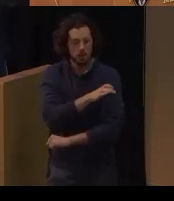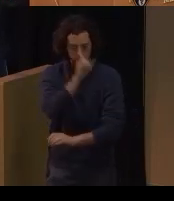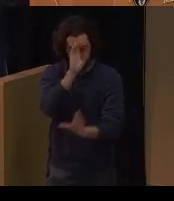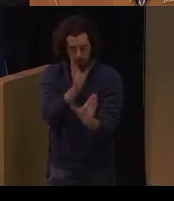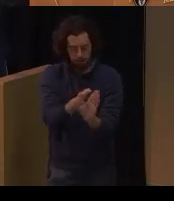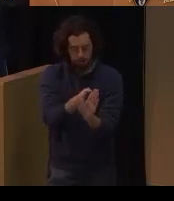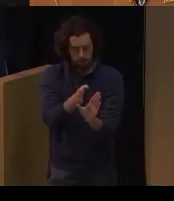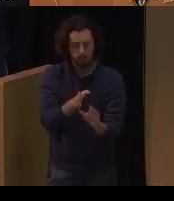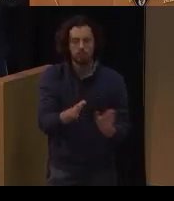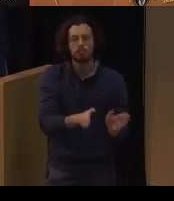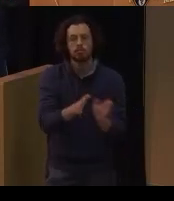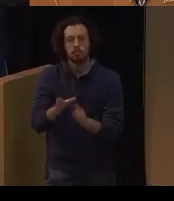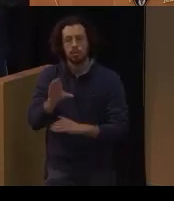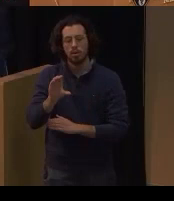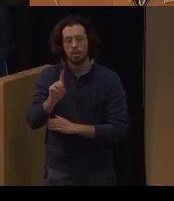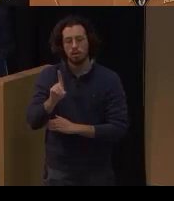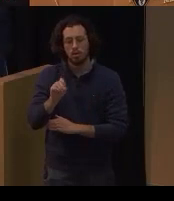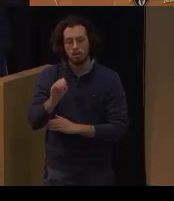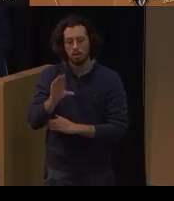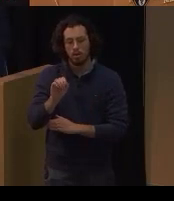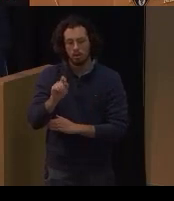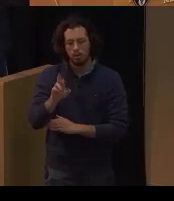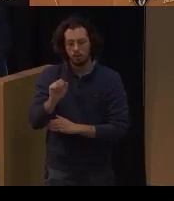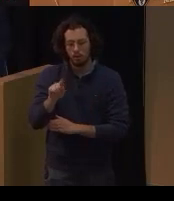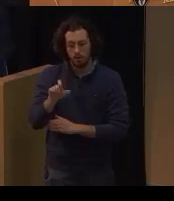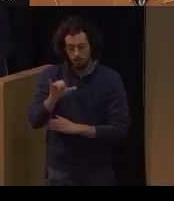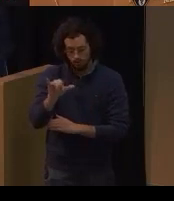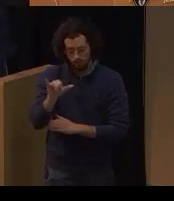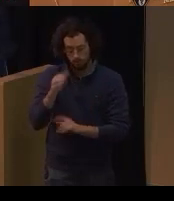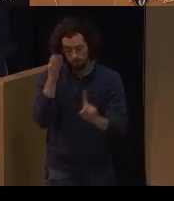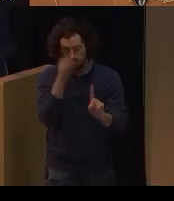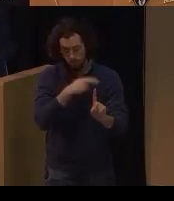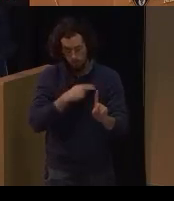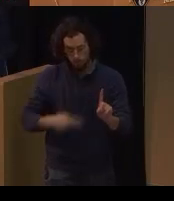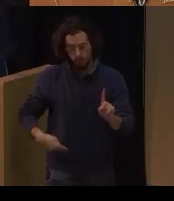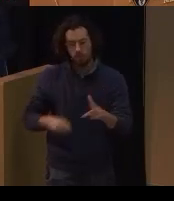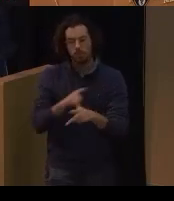got his Doctorate in Clinical Psychology as well and then he did his internship at the New York